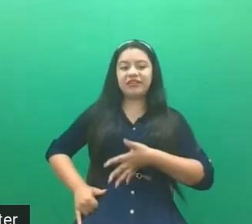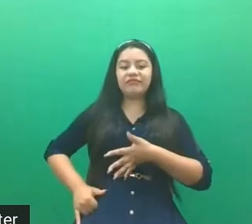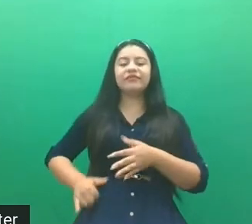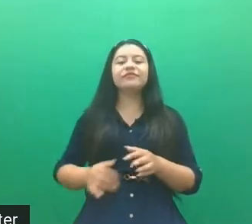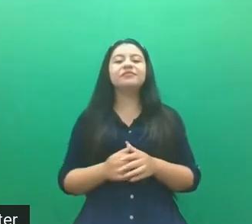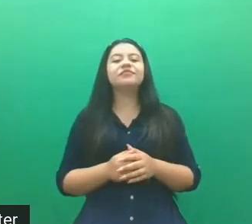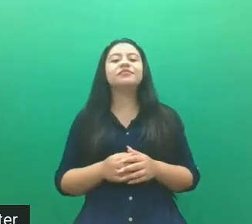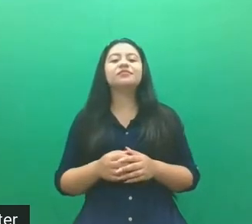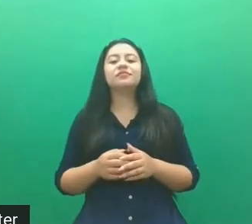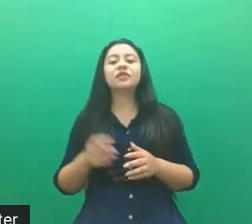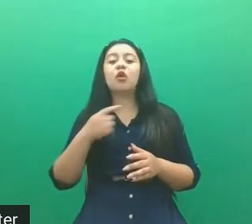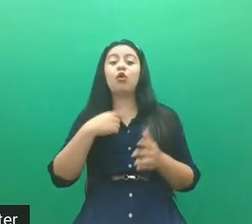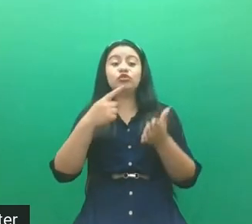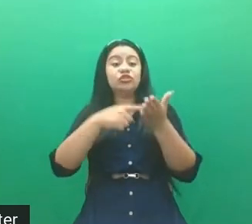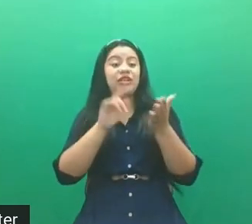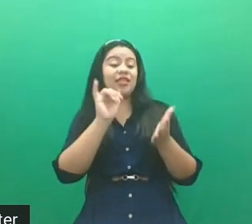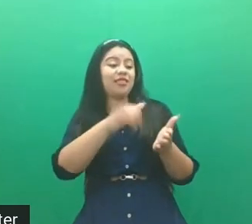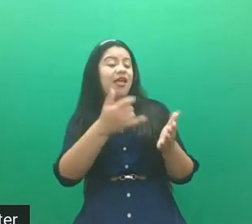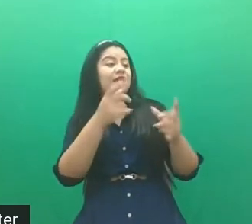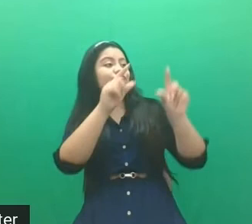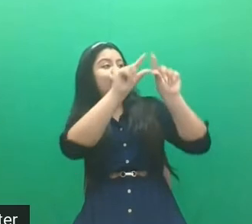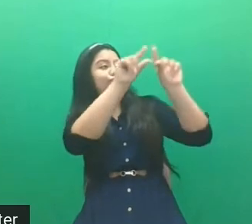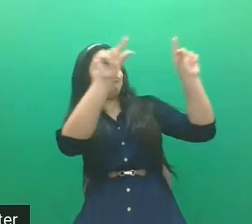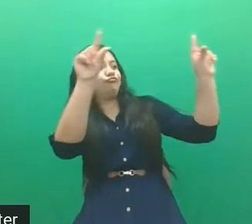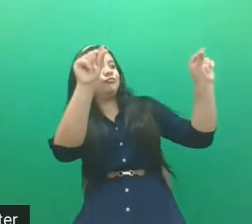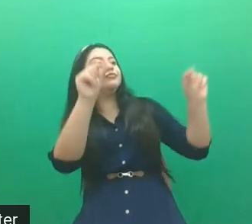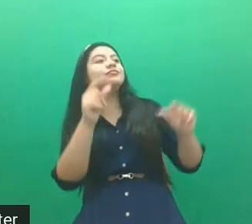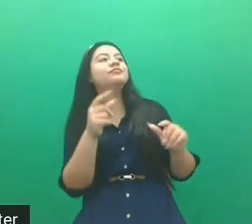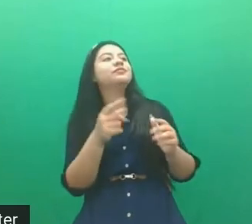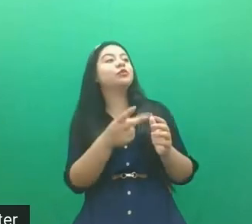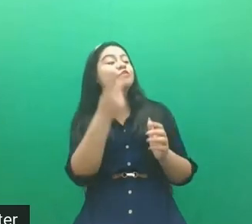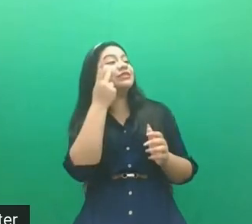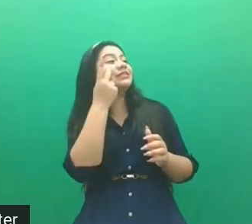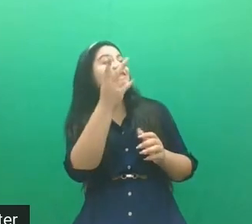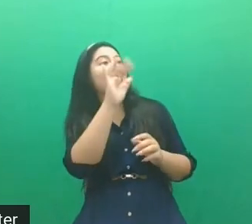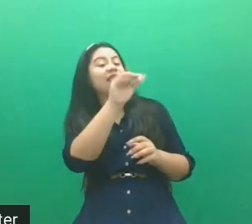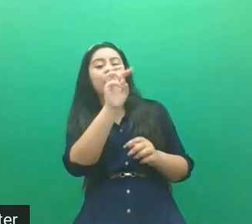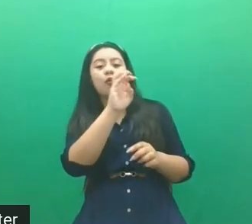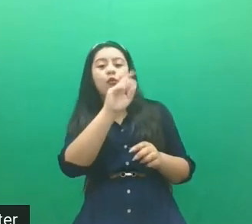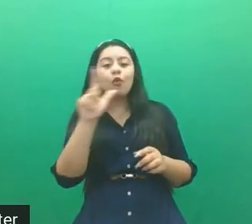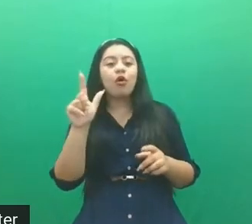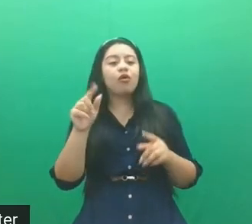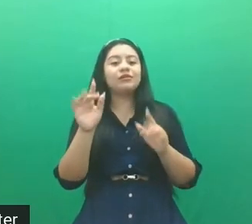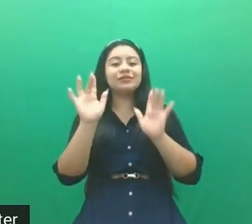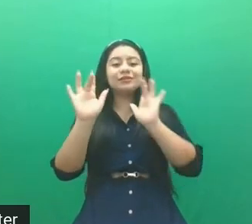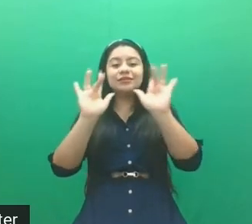like, oh check out this banister or check out this wall, and the textural difference between that and